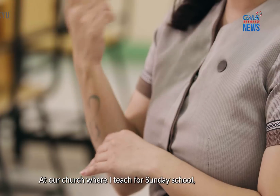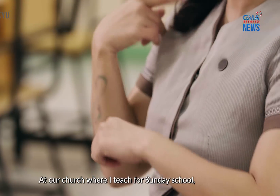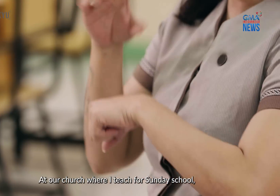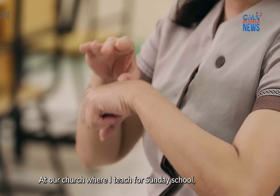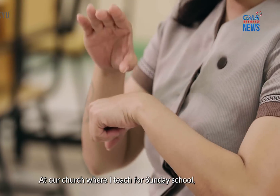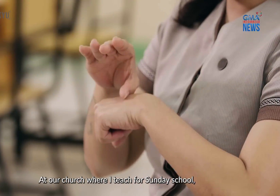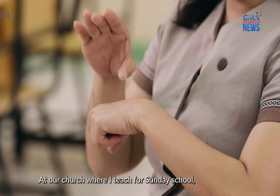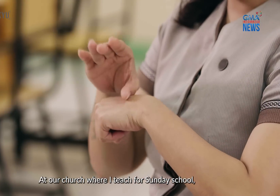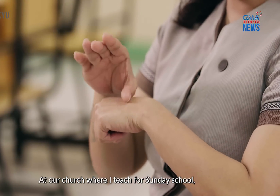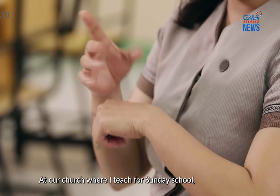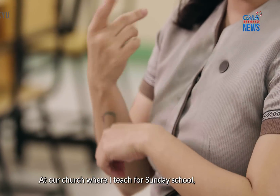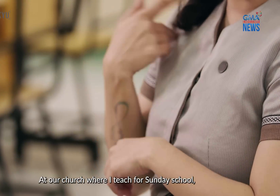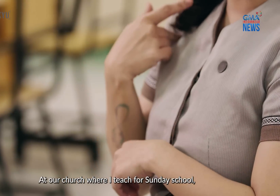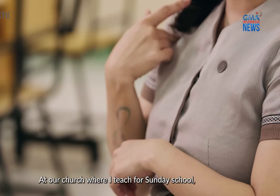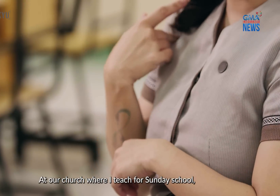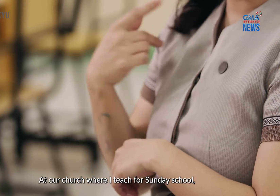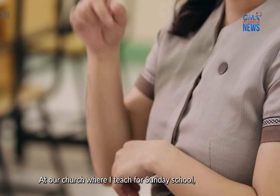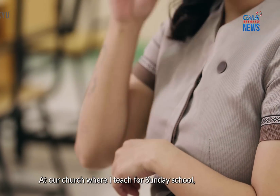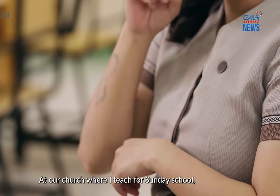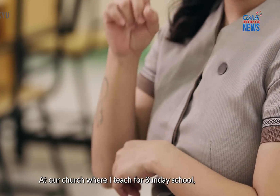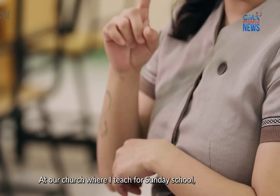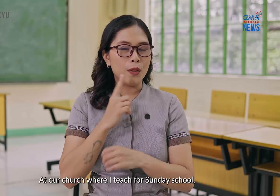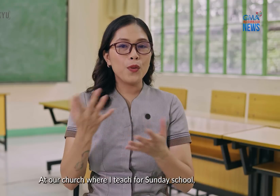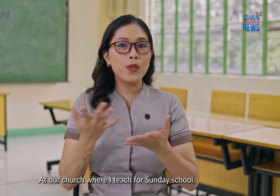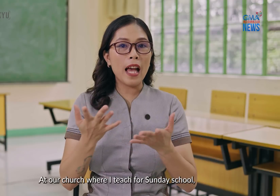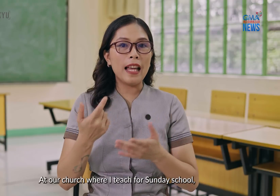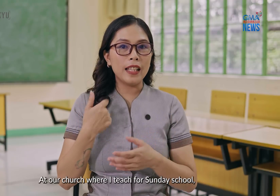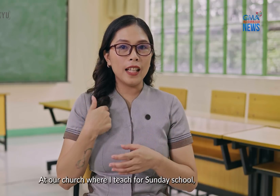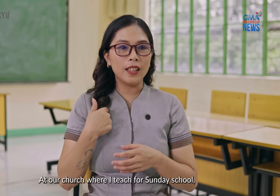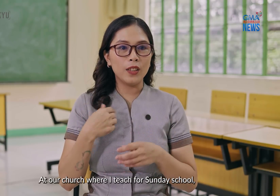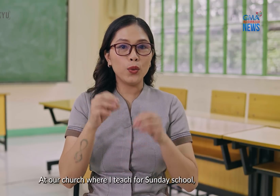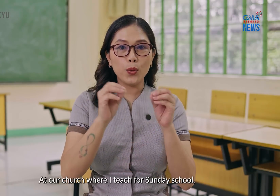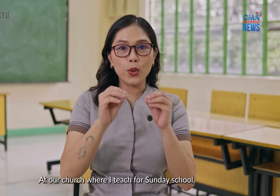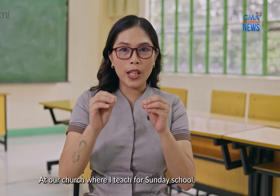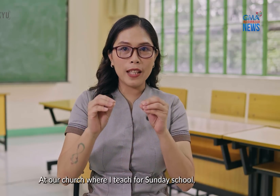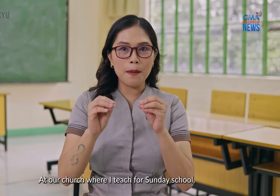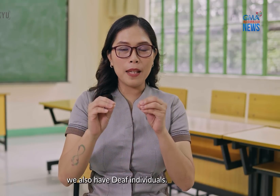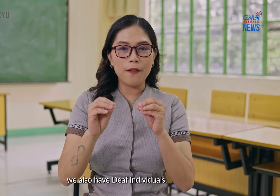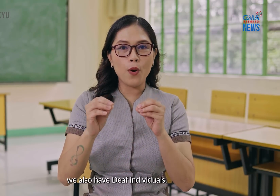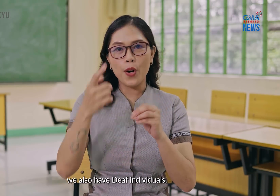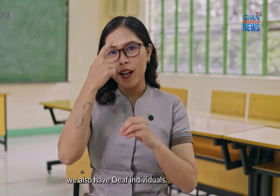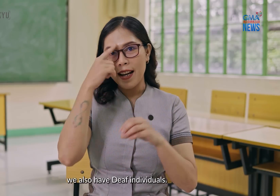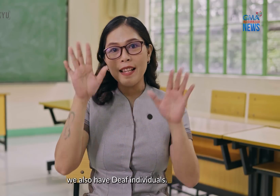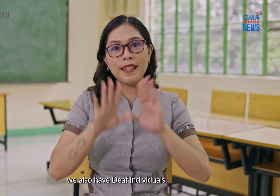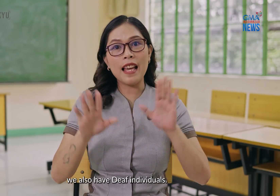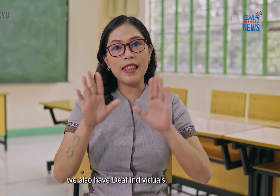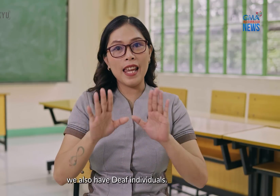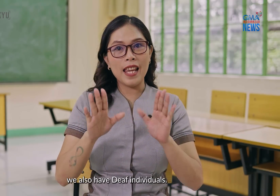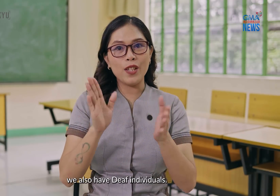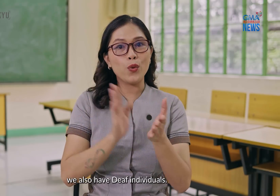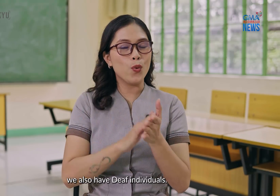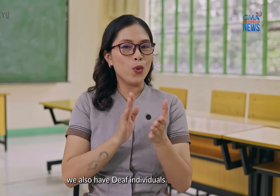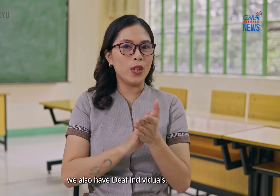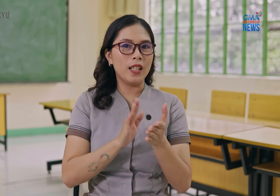I’ve been teaching here at the Philippine School for the Deaf (PSD) for 7 years now.